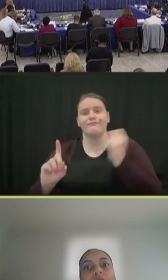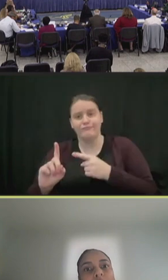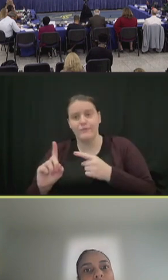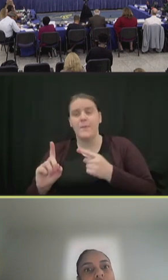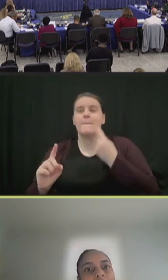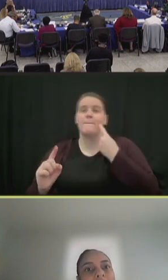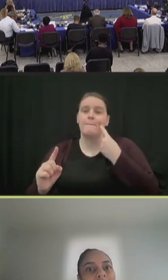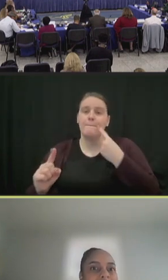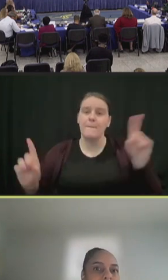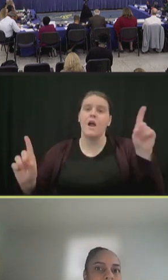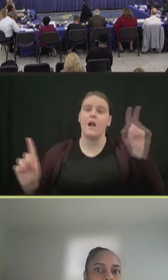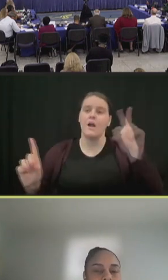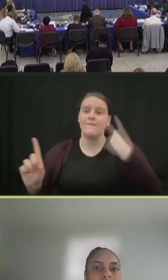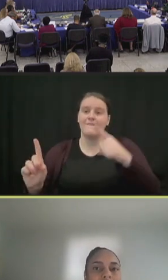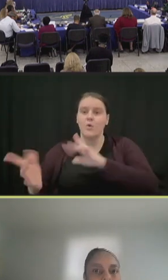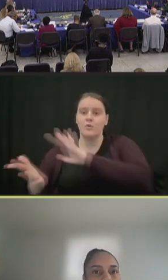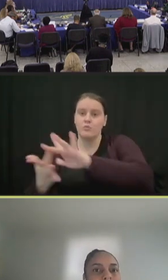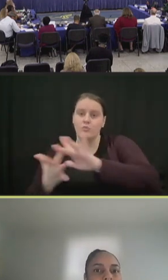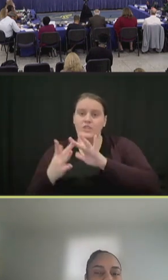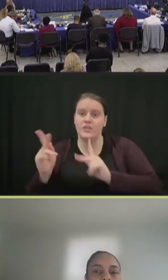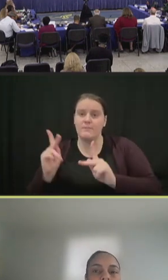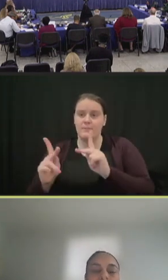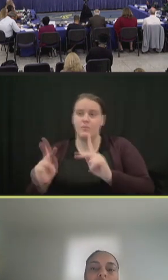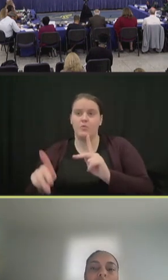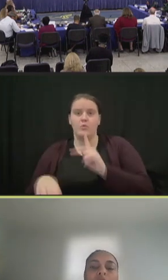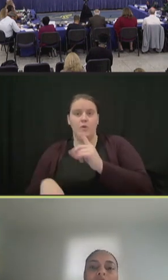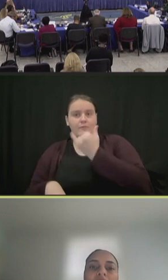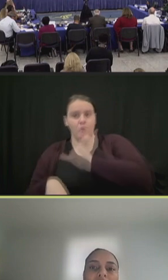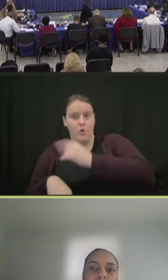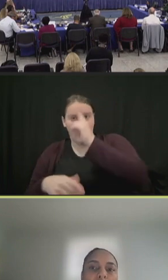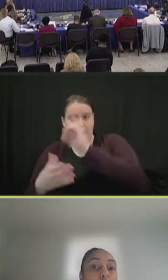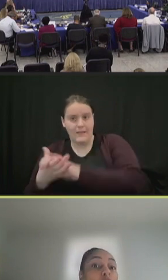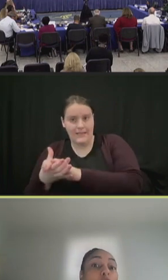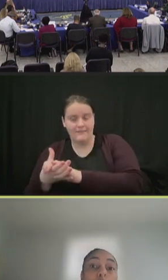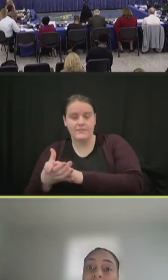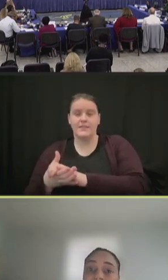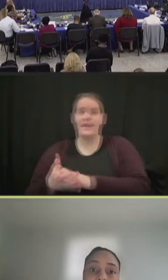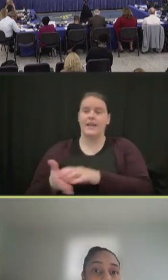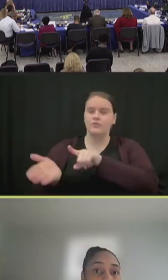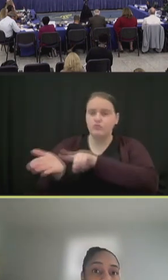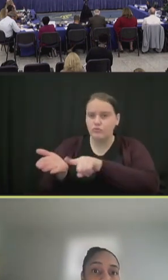and then we can track and assess and see if there's been a change. So, we're always accounting